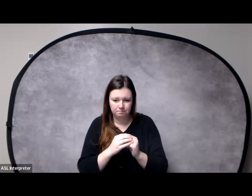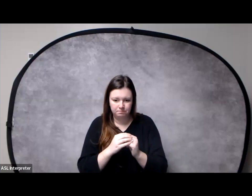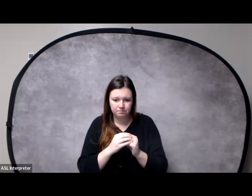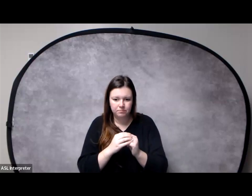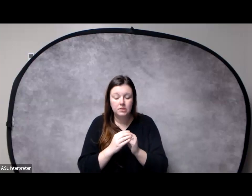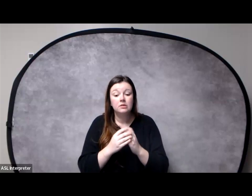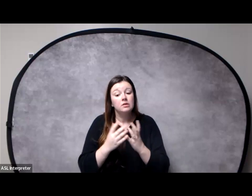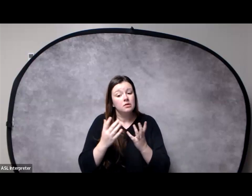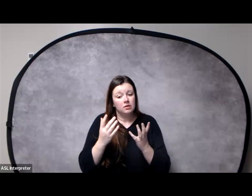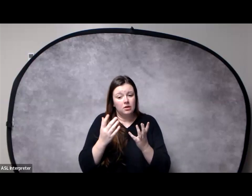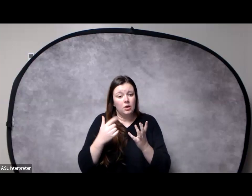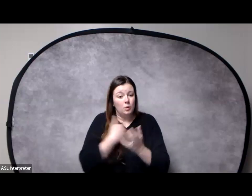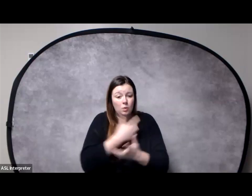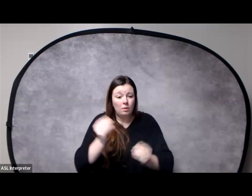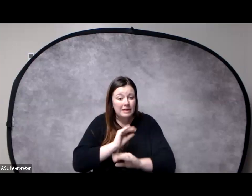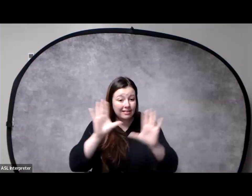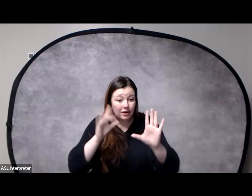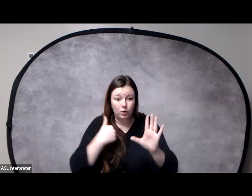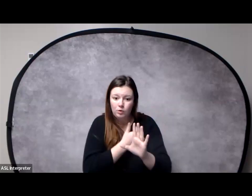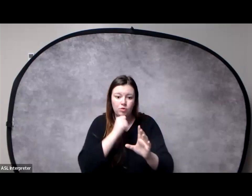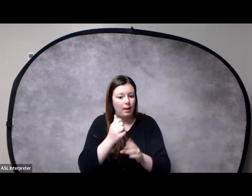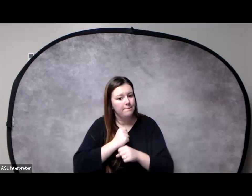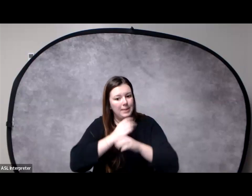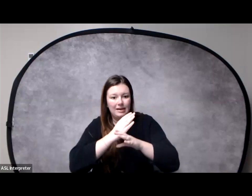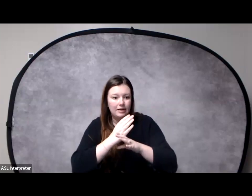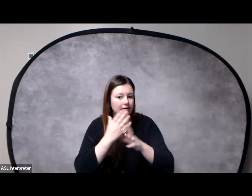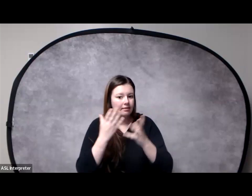We are not banning the use of any measures.